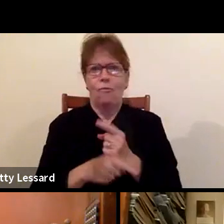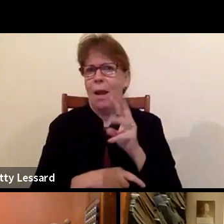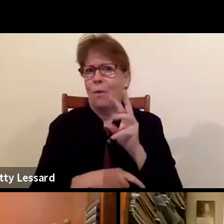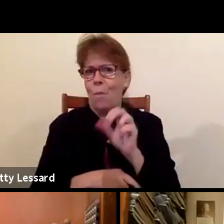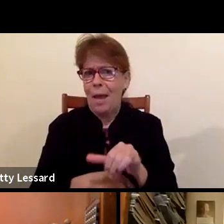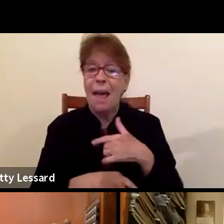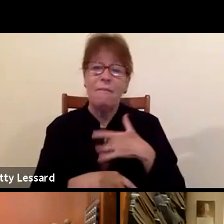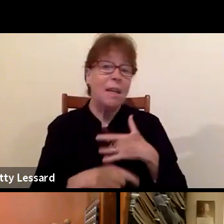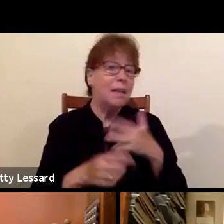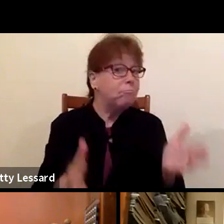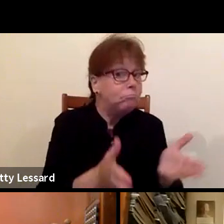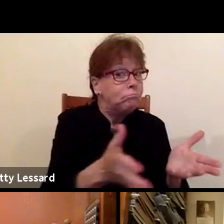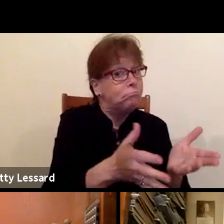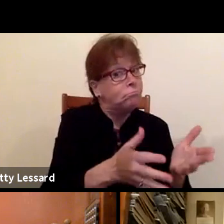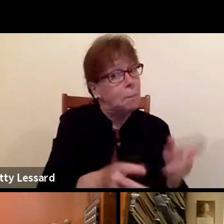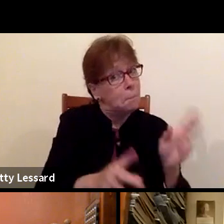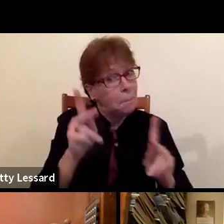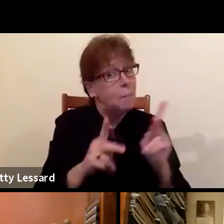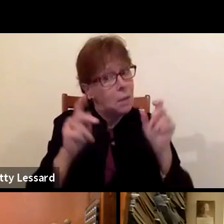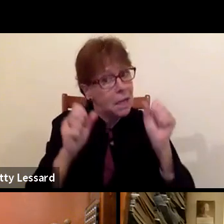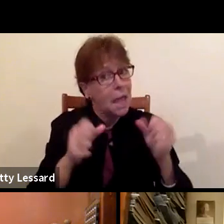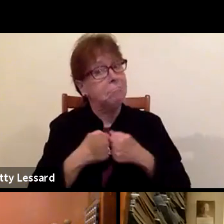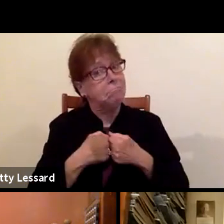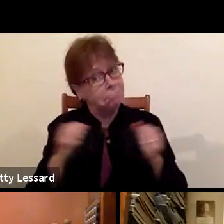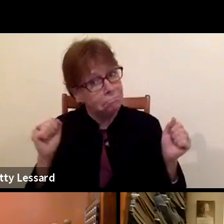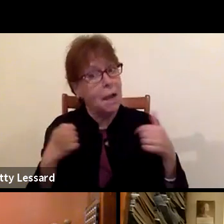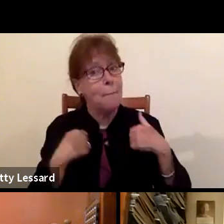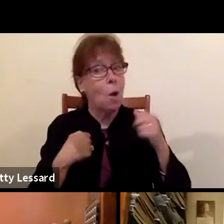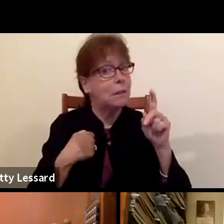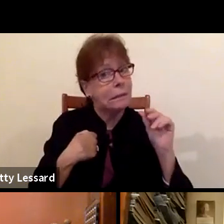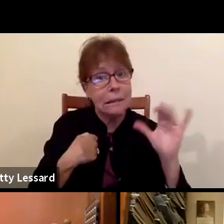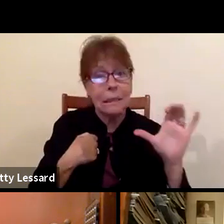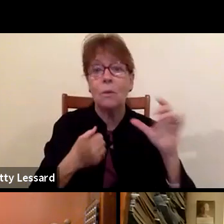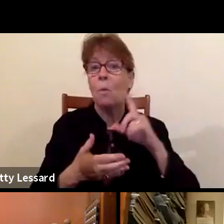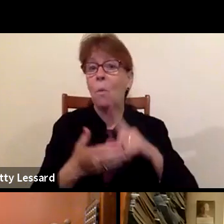And that creates -- that creates its own set of problems.